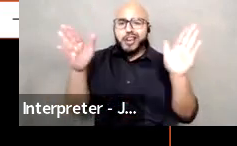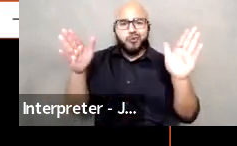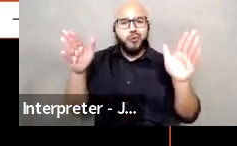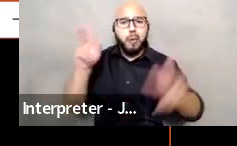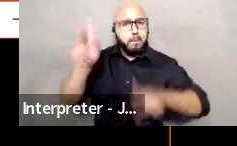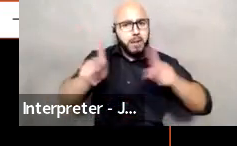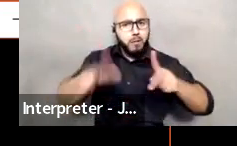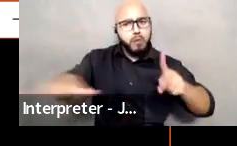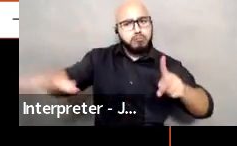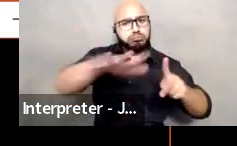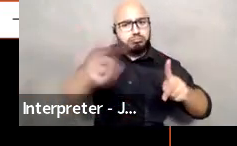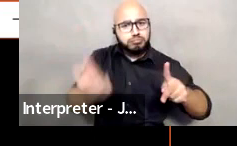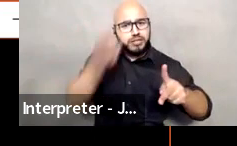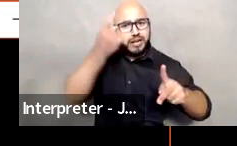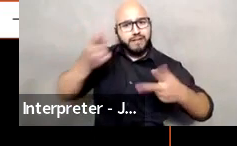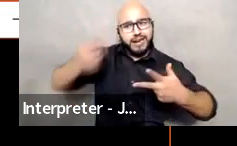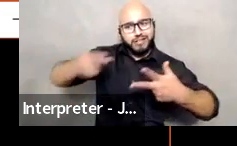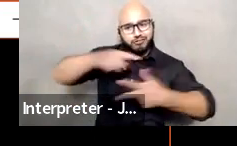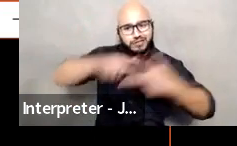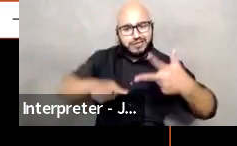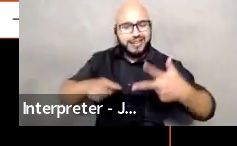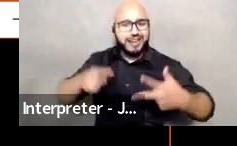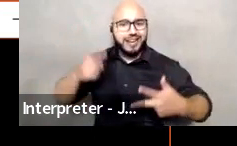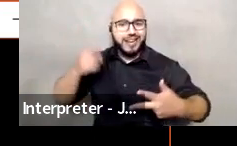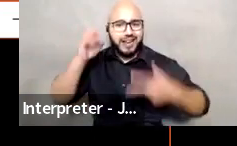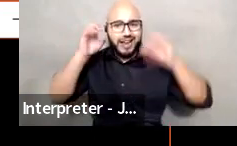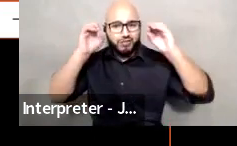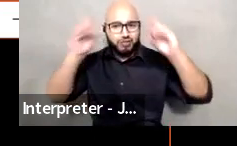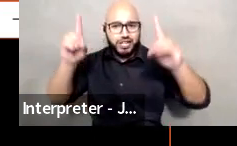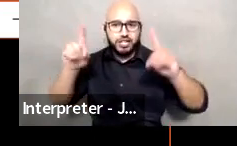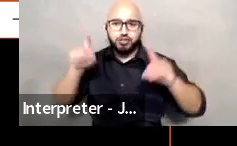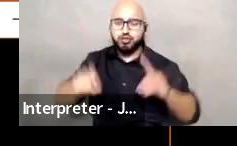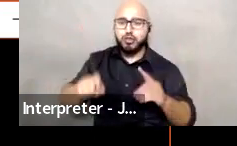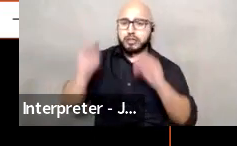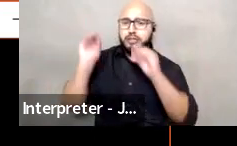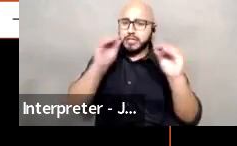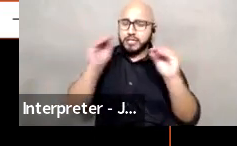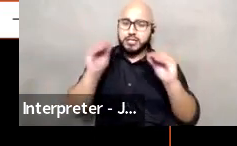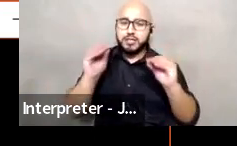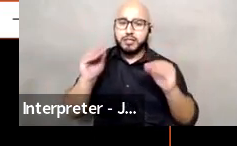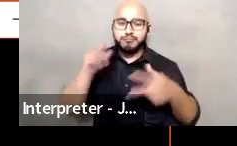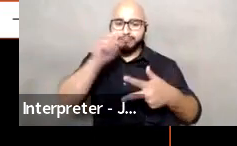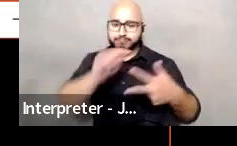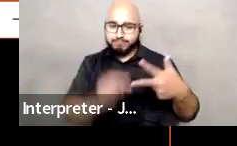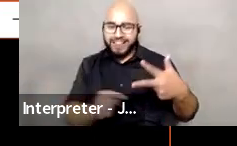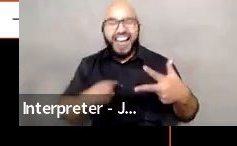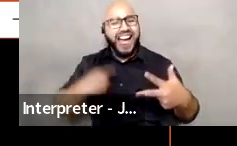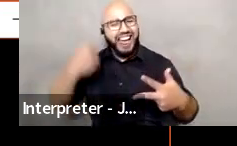And a. History education. Should do. I think sometimes.